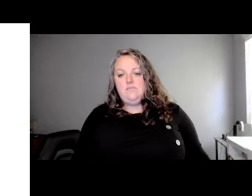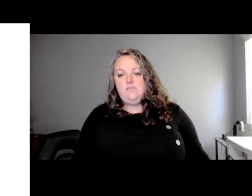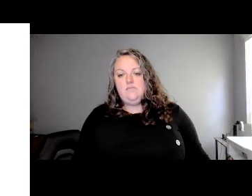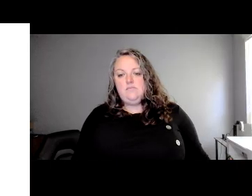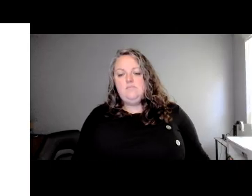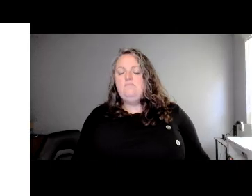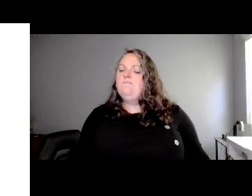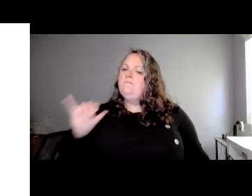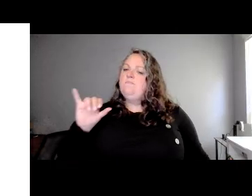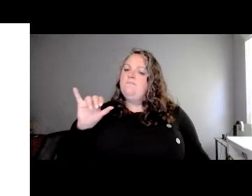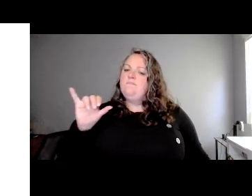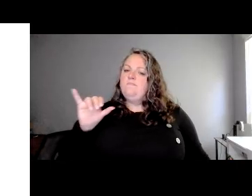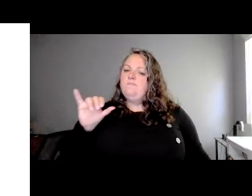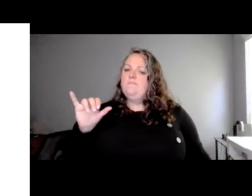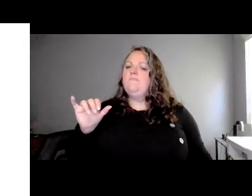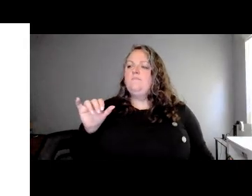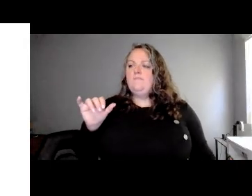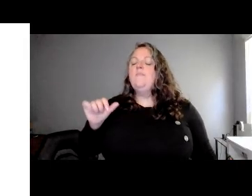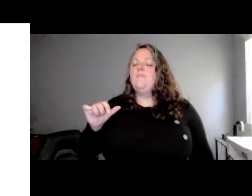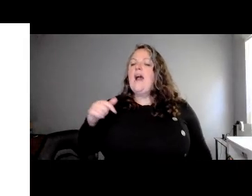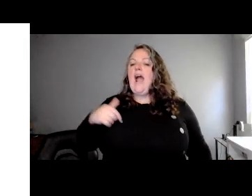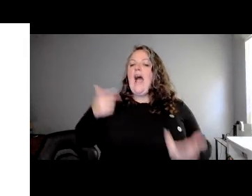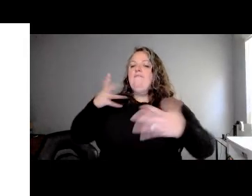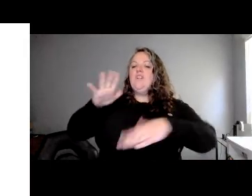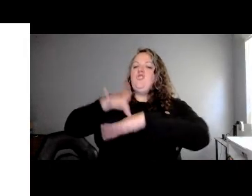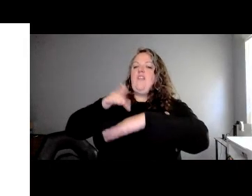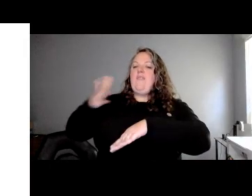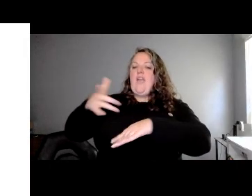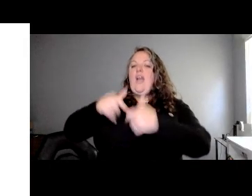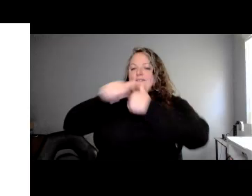Yes, I've been there. And I know what you mean. We were part of a group